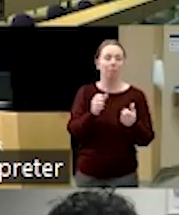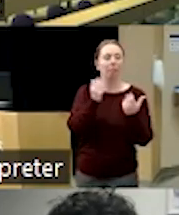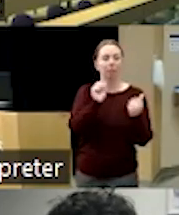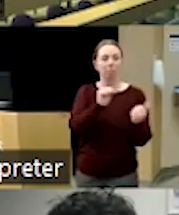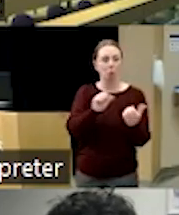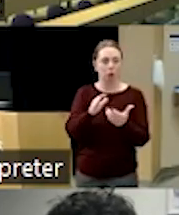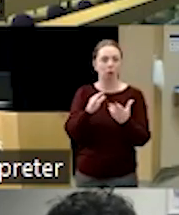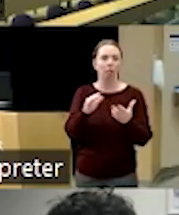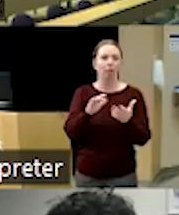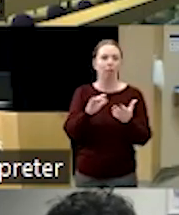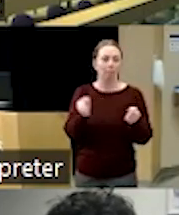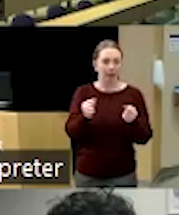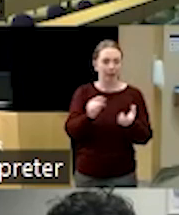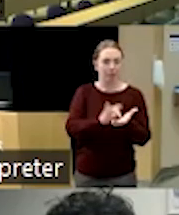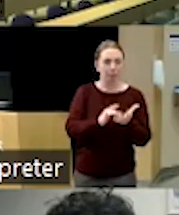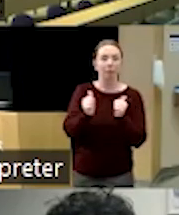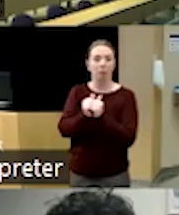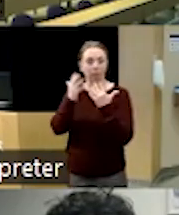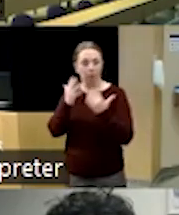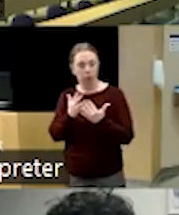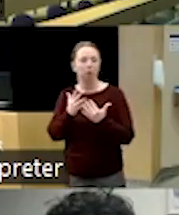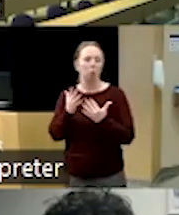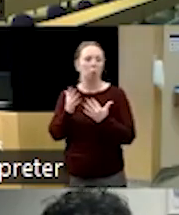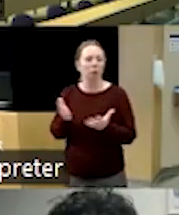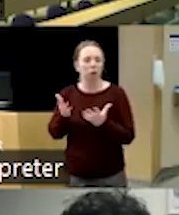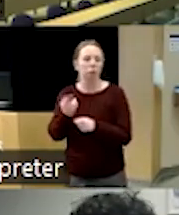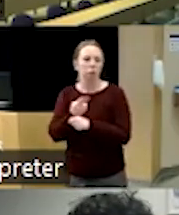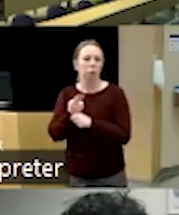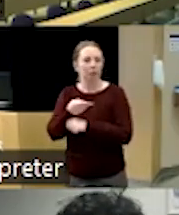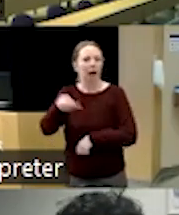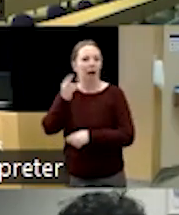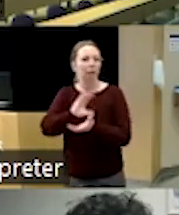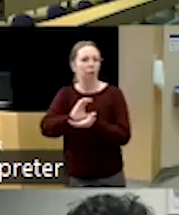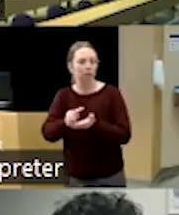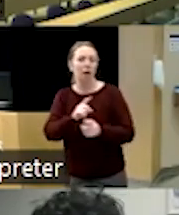depression we always go for higher doses but in the normal patient we can go for the standard dose